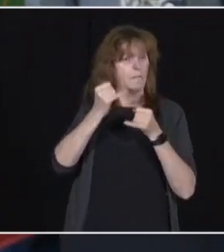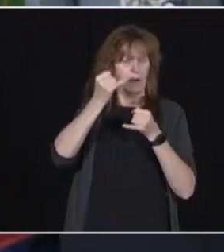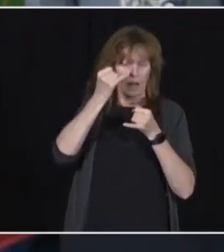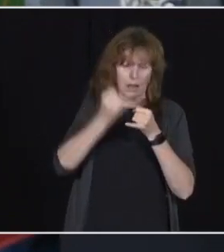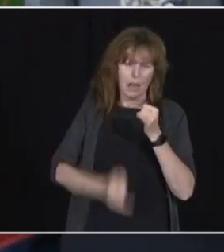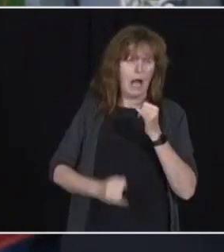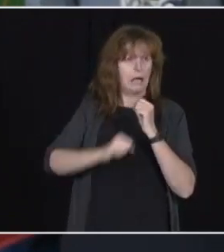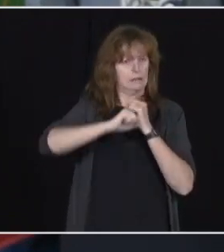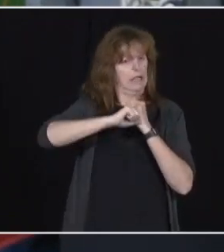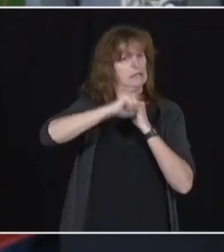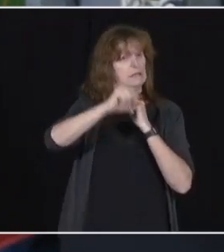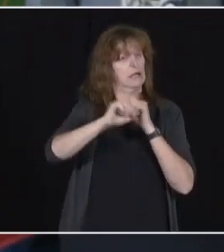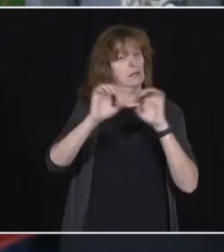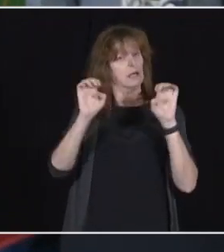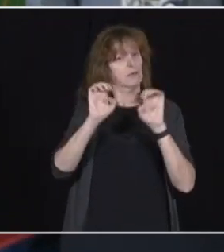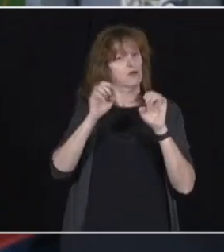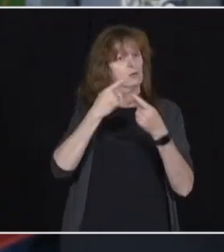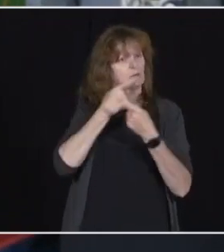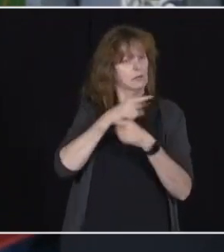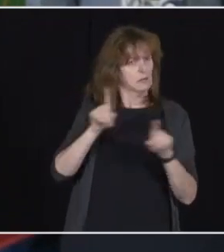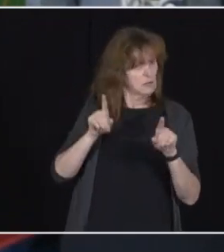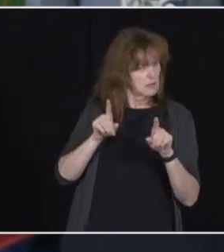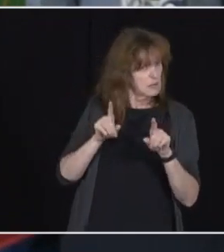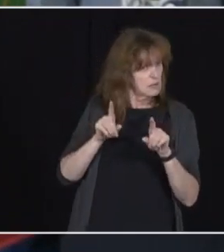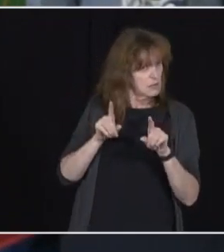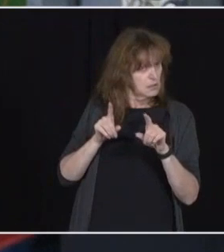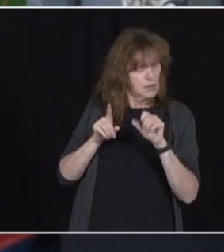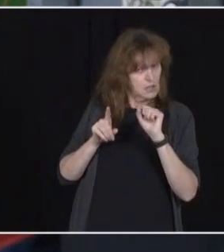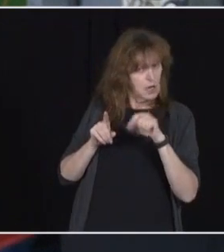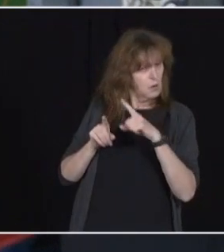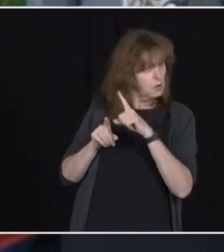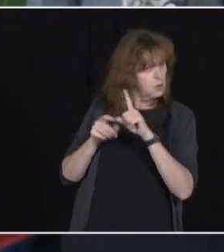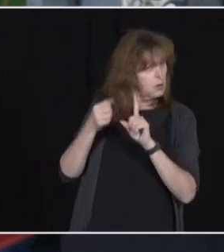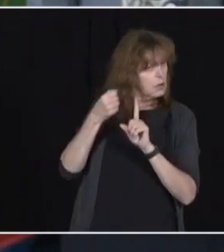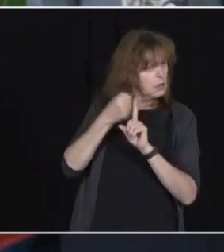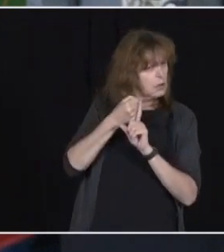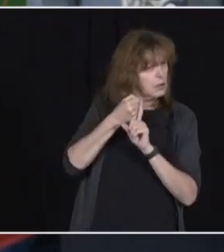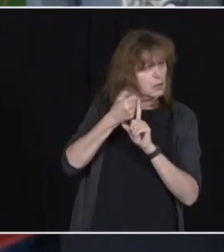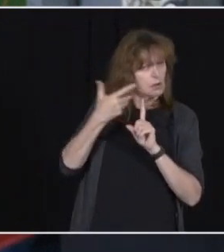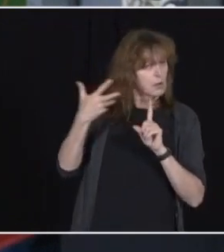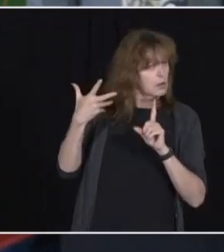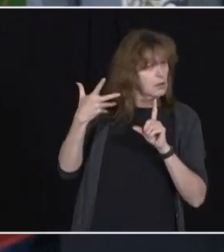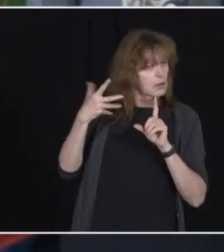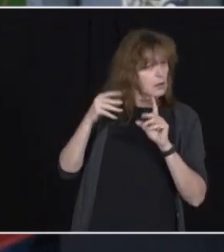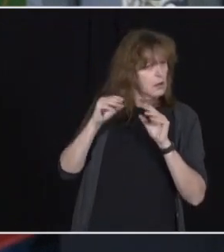sent out said that you are hopeful that this would be the last extension of the state of emergency.